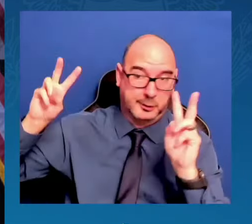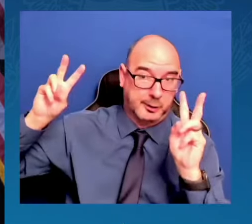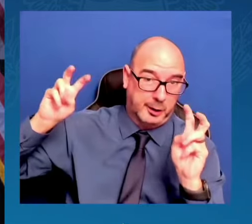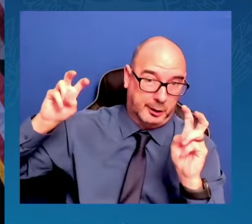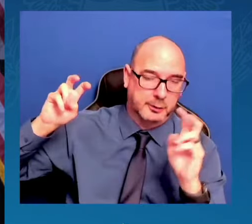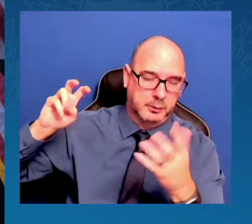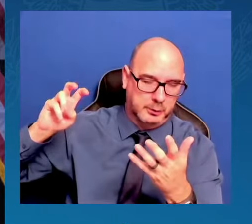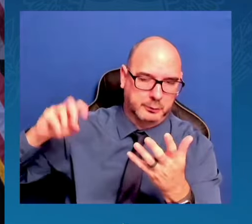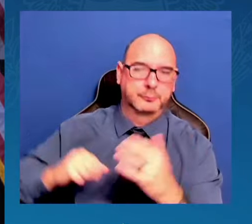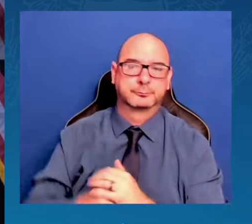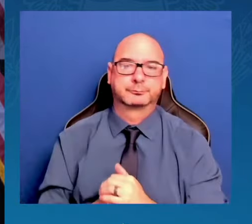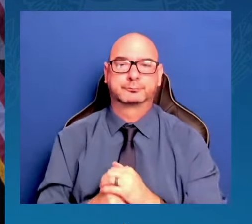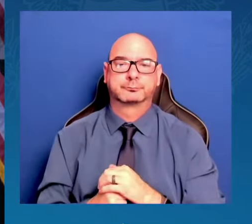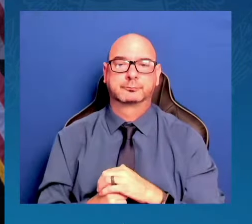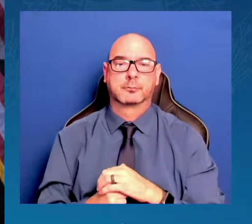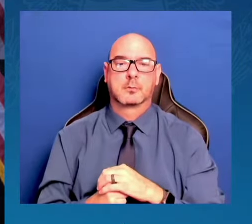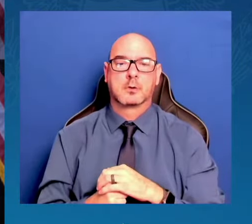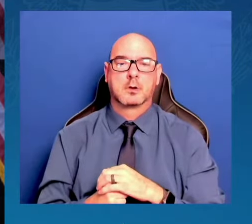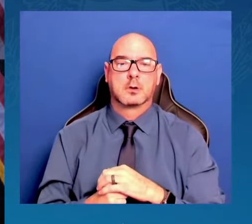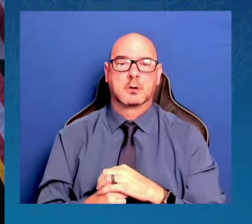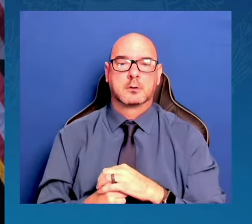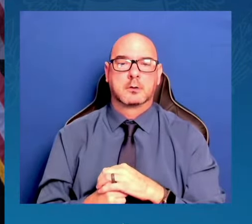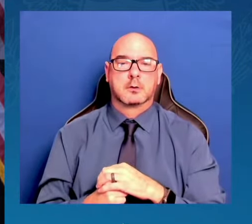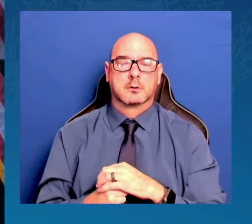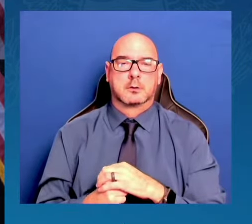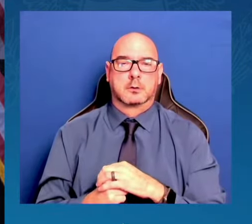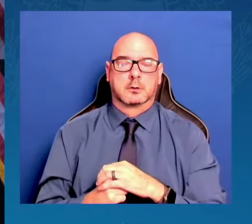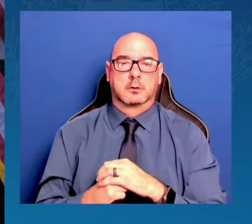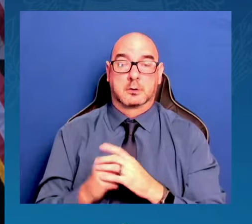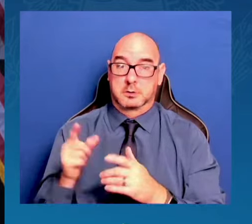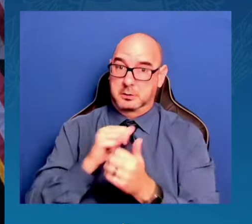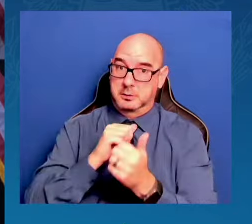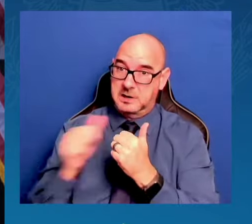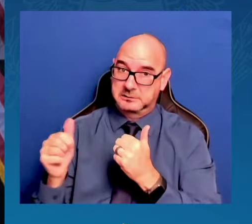Audience: Booo -- The Vice President: -- passed a radical abortion ban with no exceptions